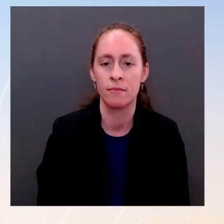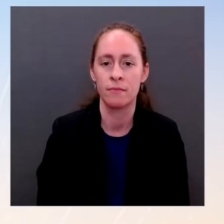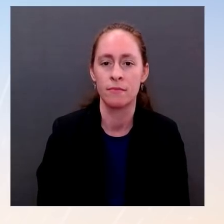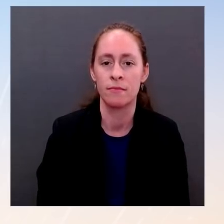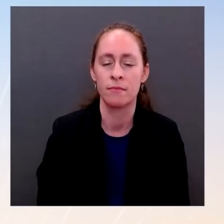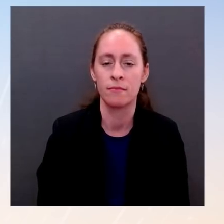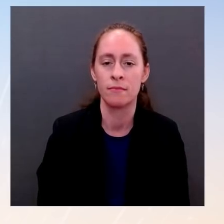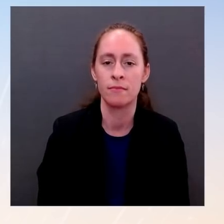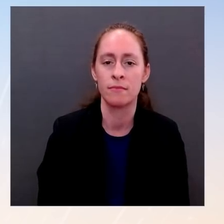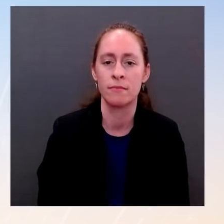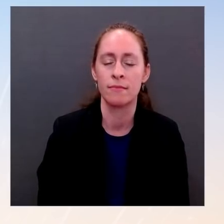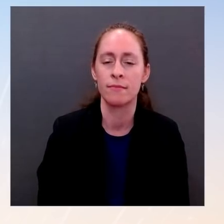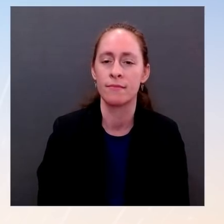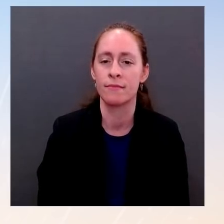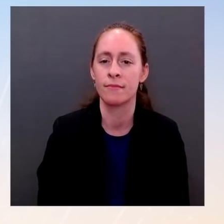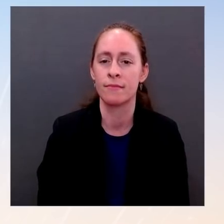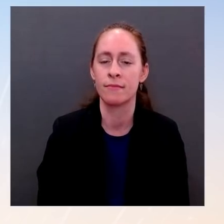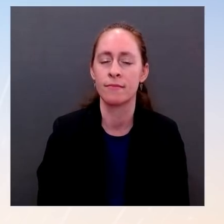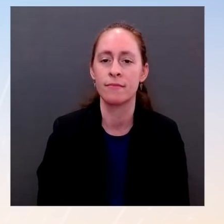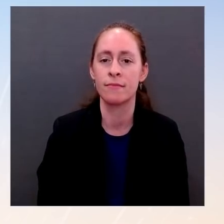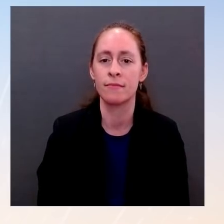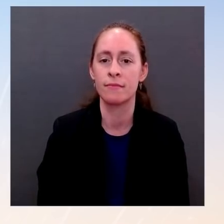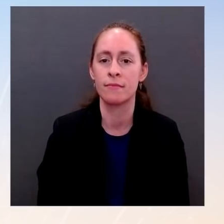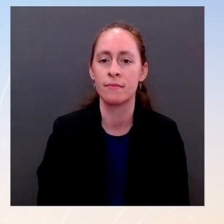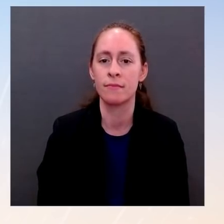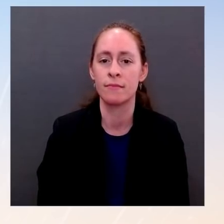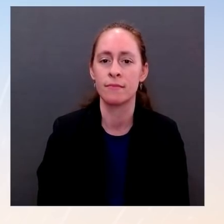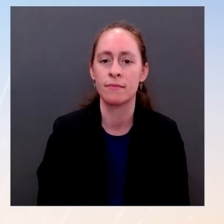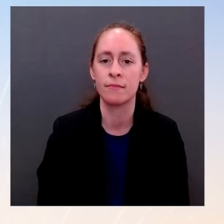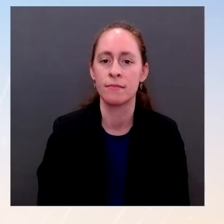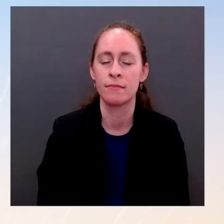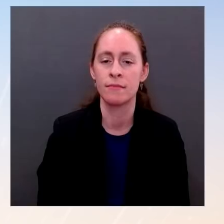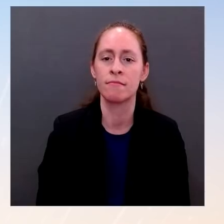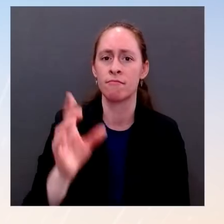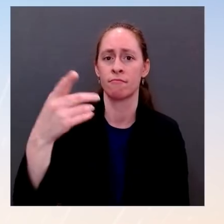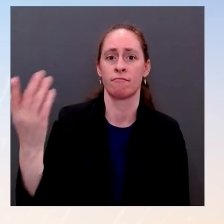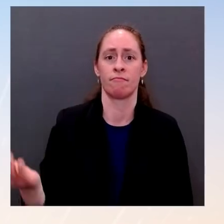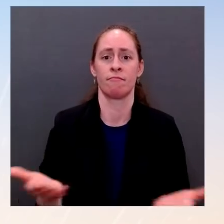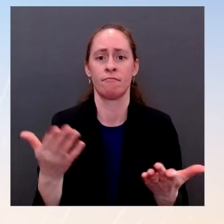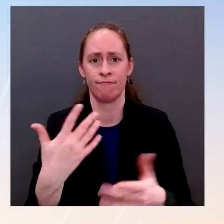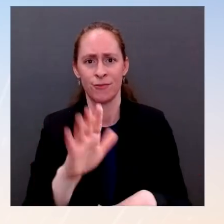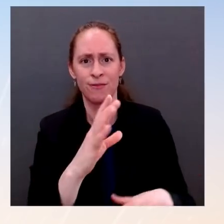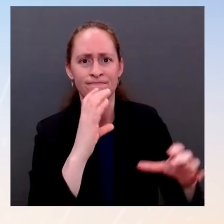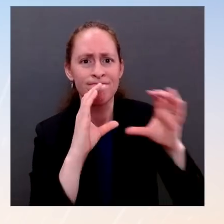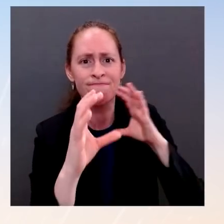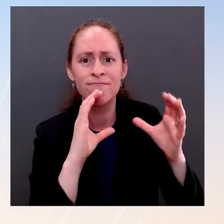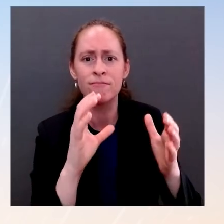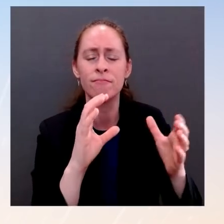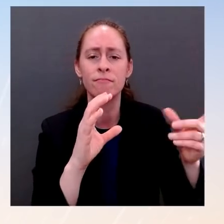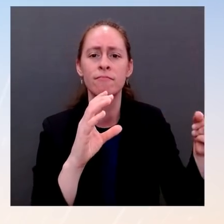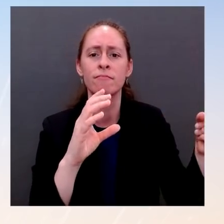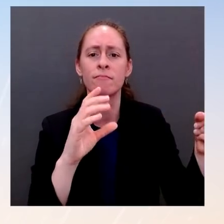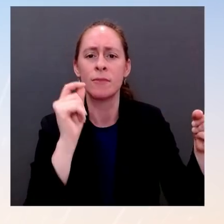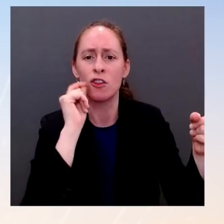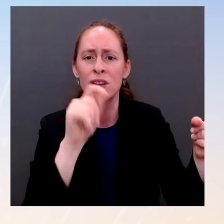We're obviously seeing the increased shelling that's happening right now. Ms. Psaki: And they have not, I think as you have seen. You know, I think we are --